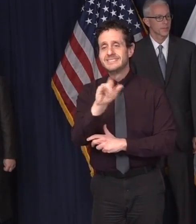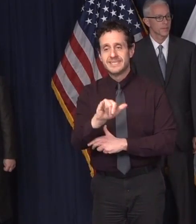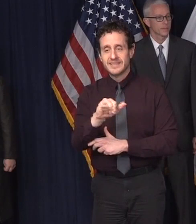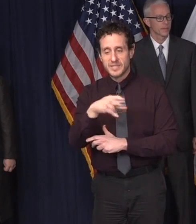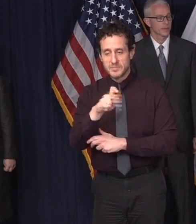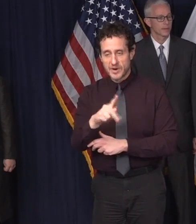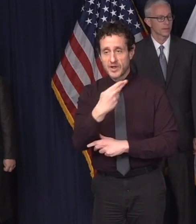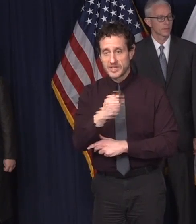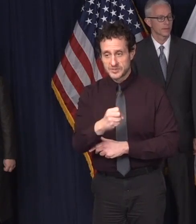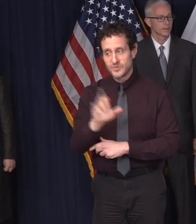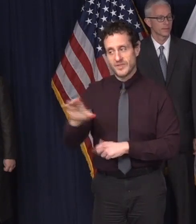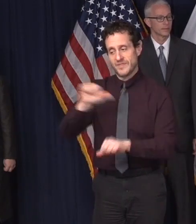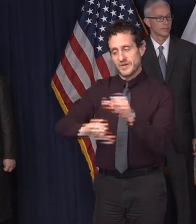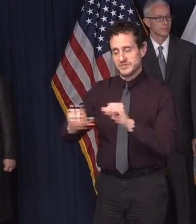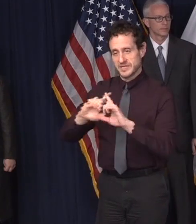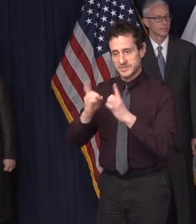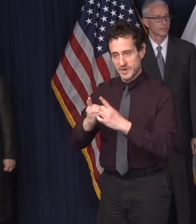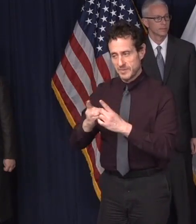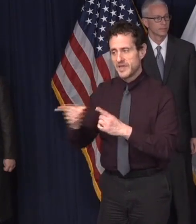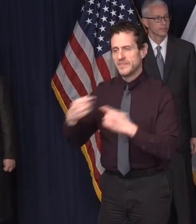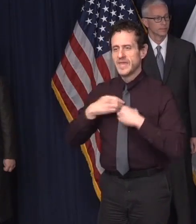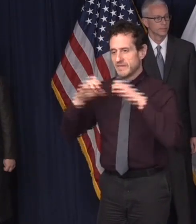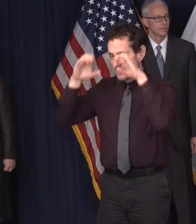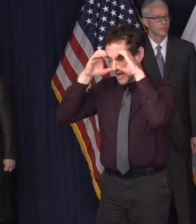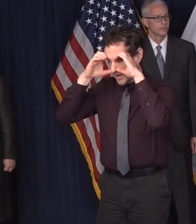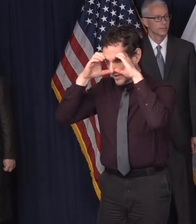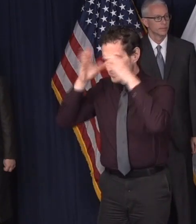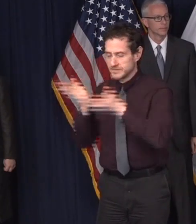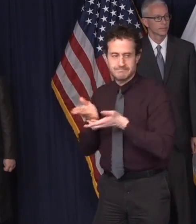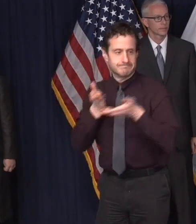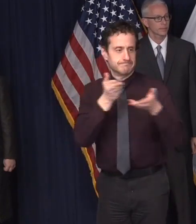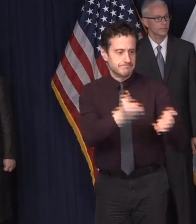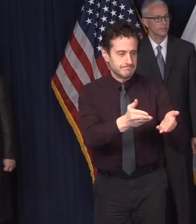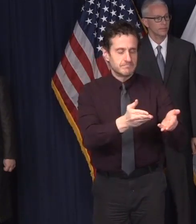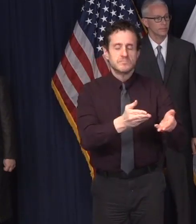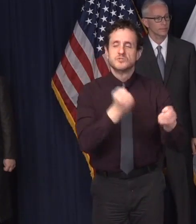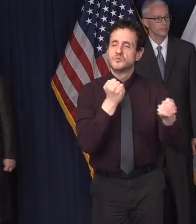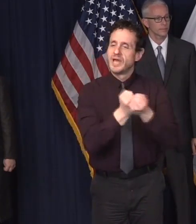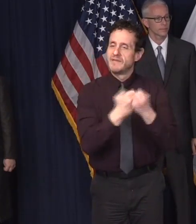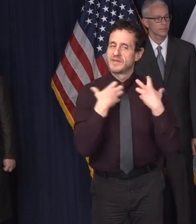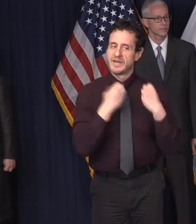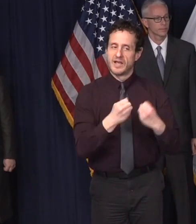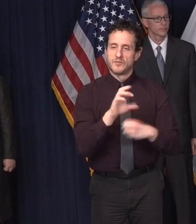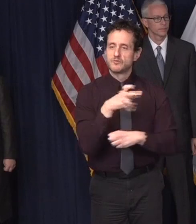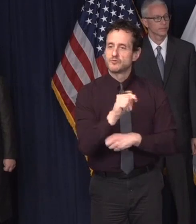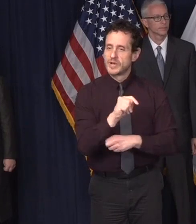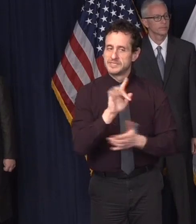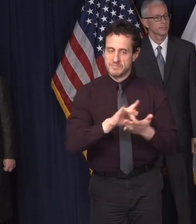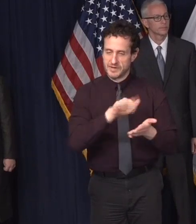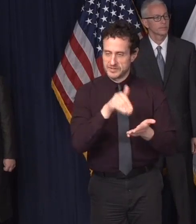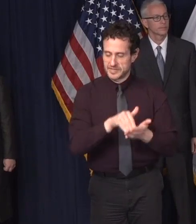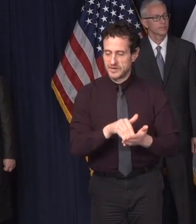TAKE A LOOK AT THE DISTRICTS WHO HAVE TAKEN IT UPON THEMSELVES TO SUPPORT OUR HEALTHCARE WORKERS